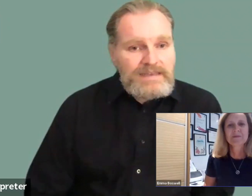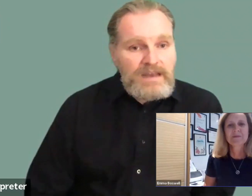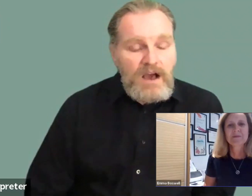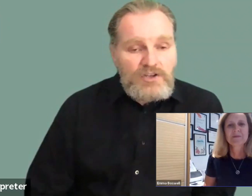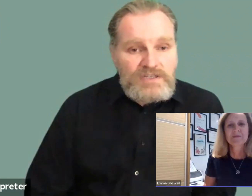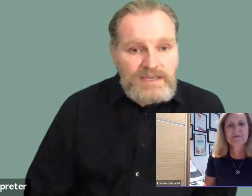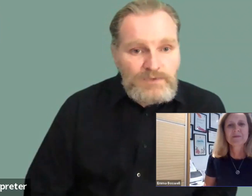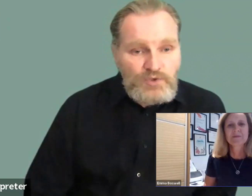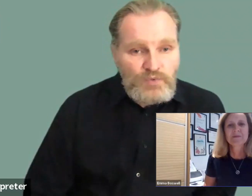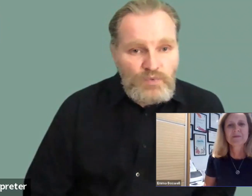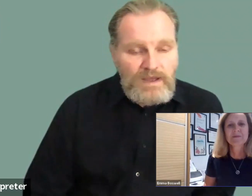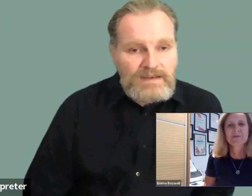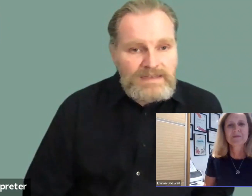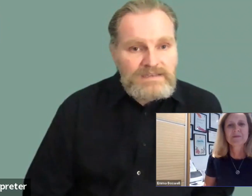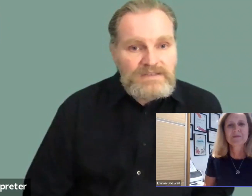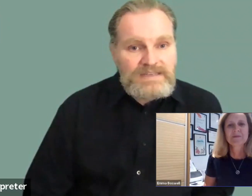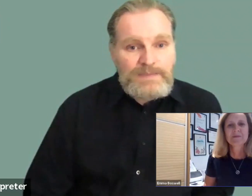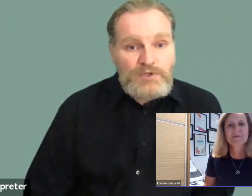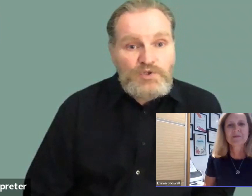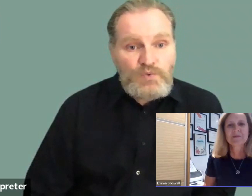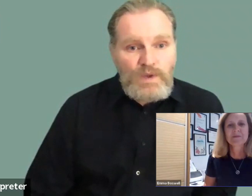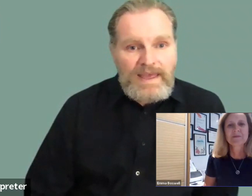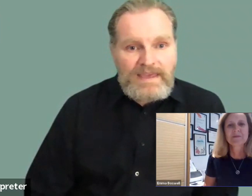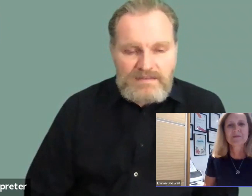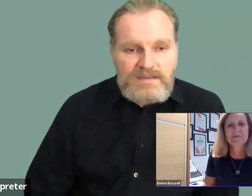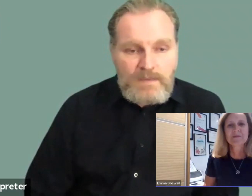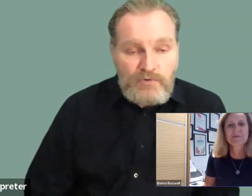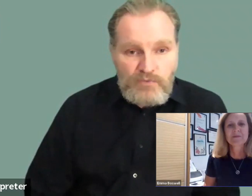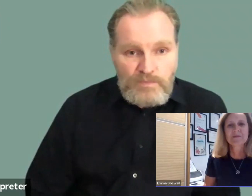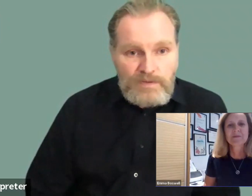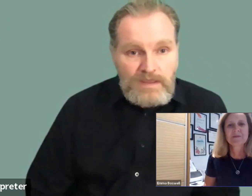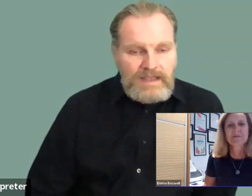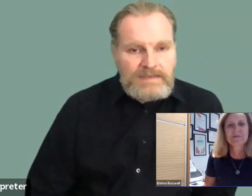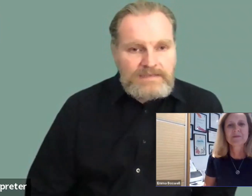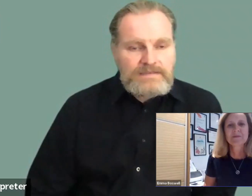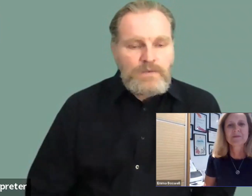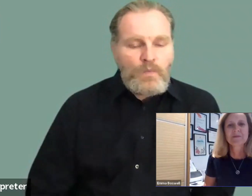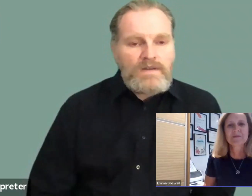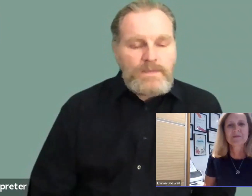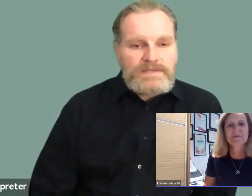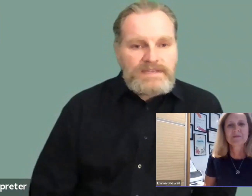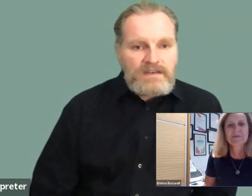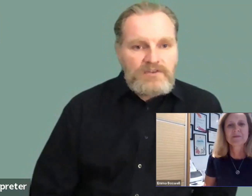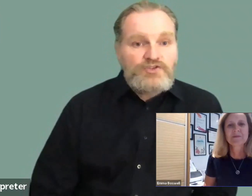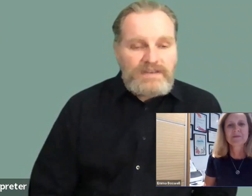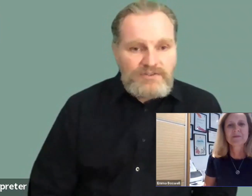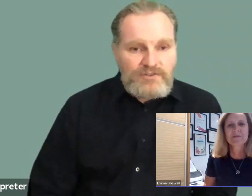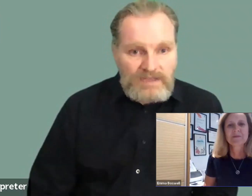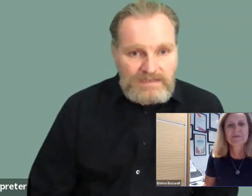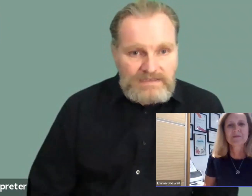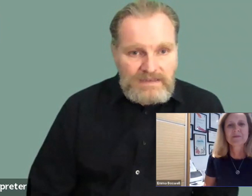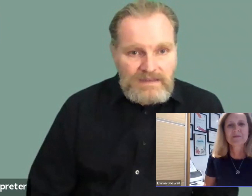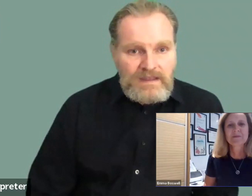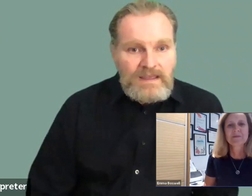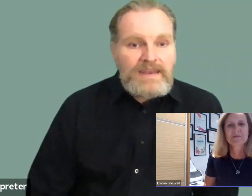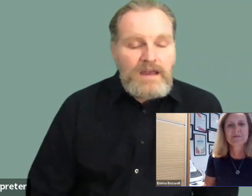in Usher type 2 and it's type 2A, it's a subgroup. And it's one of the particular gene strings in